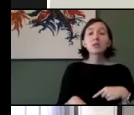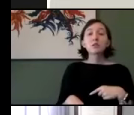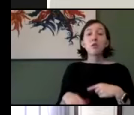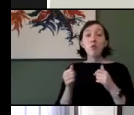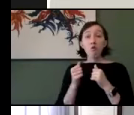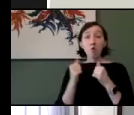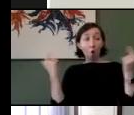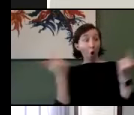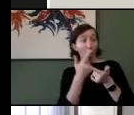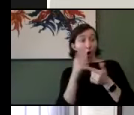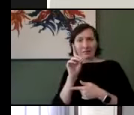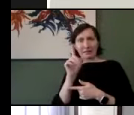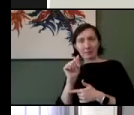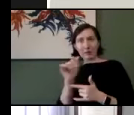and we need to keep that in mind.